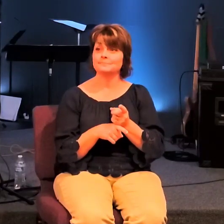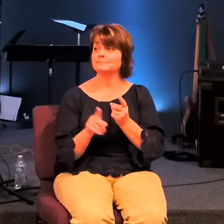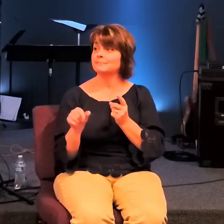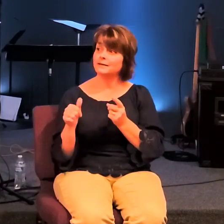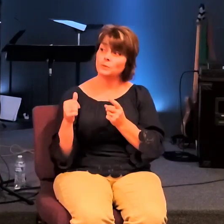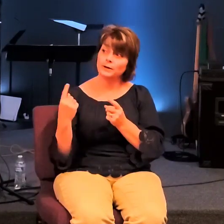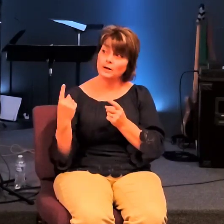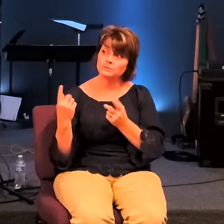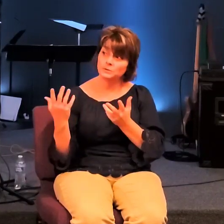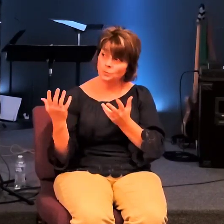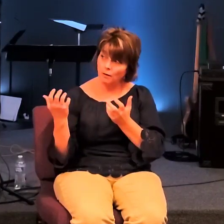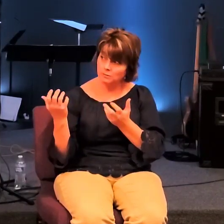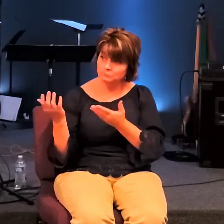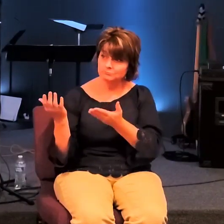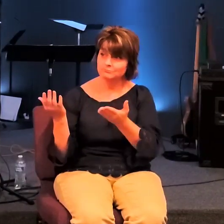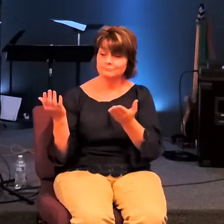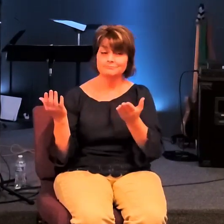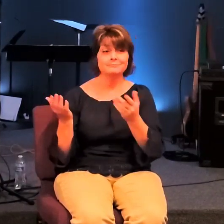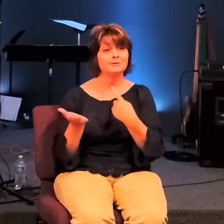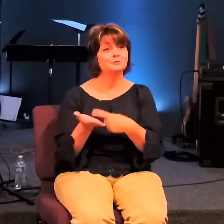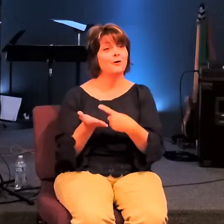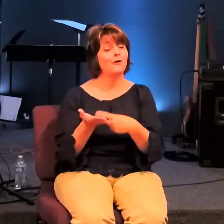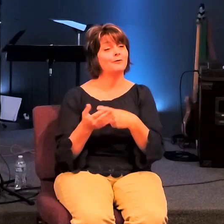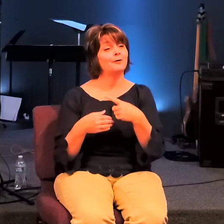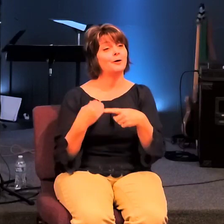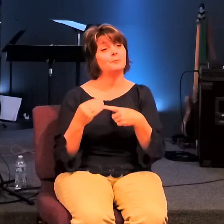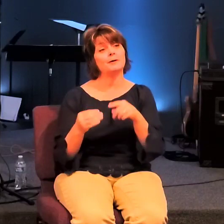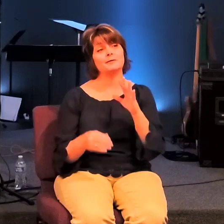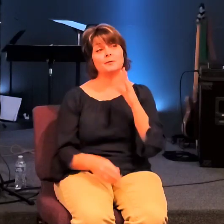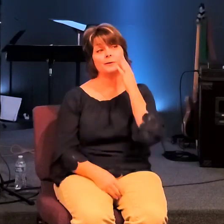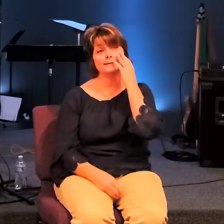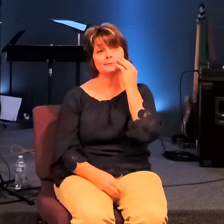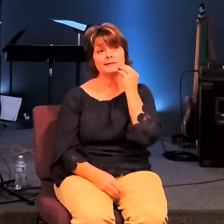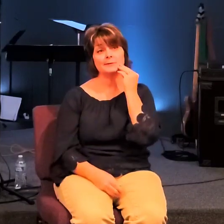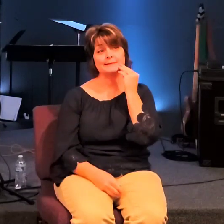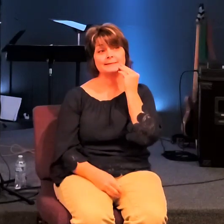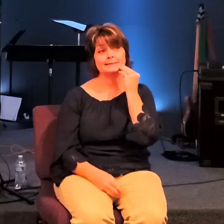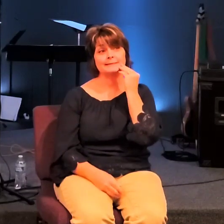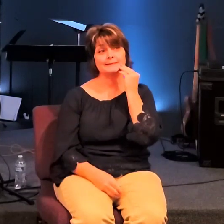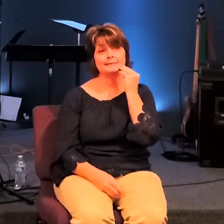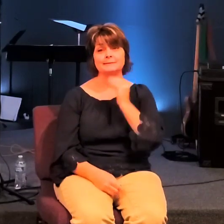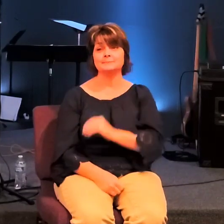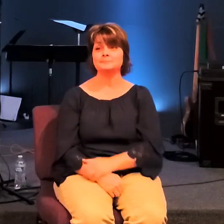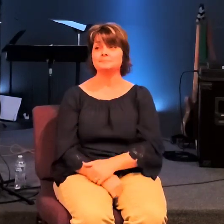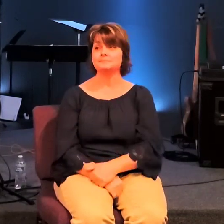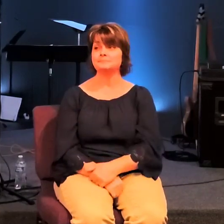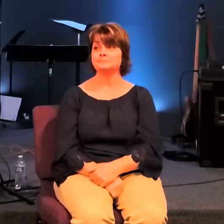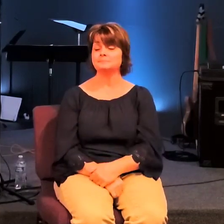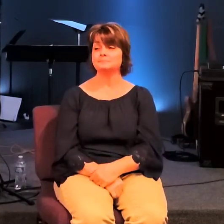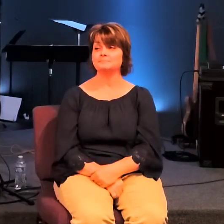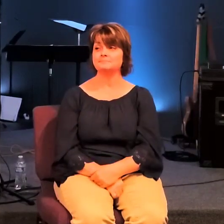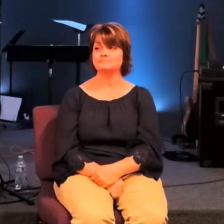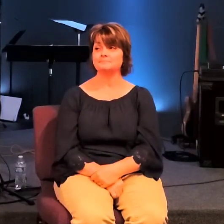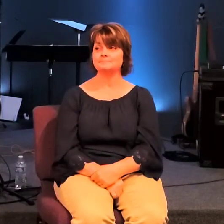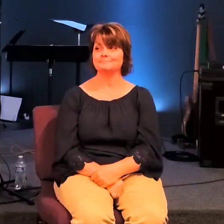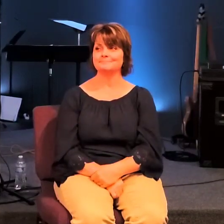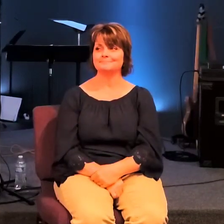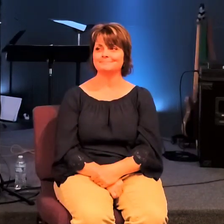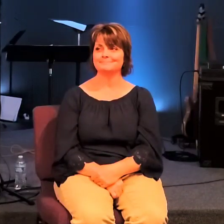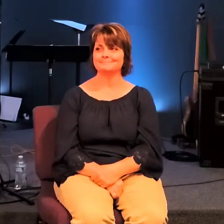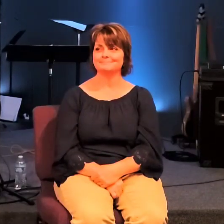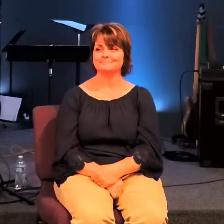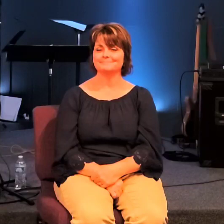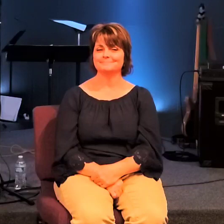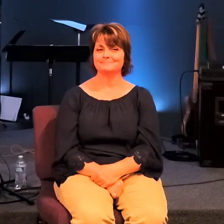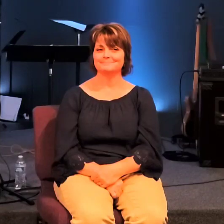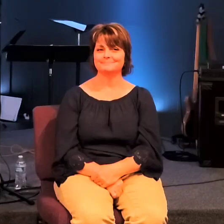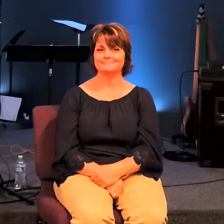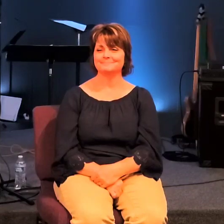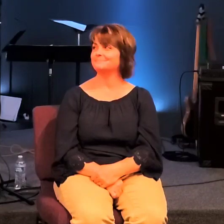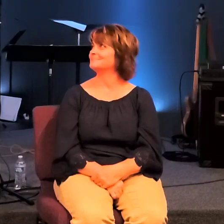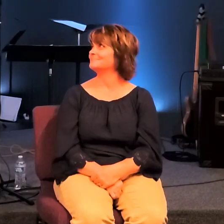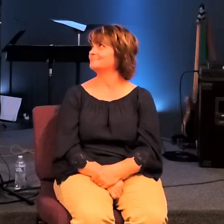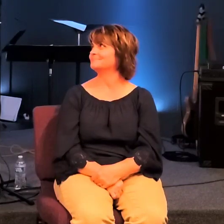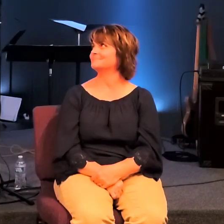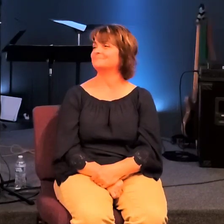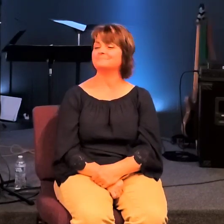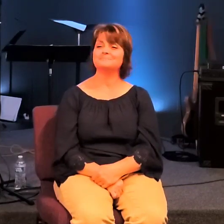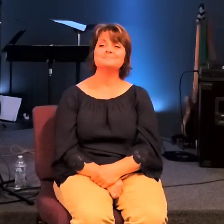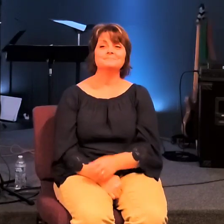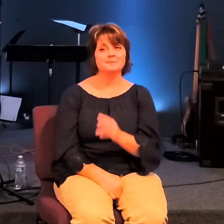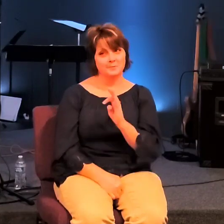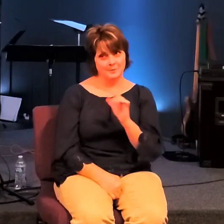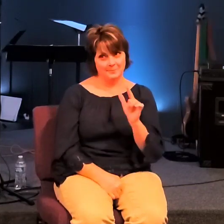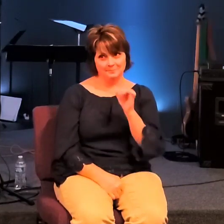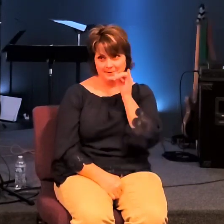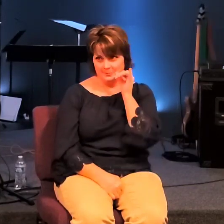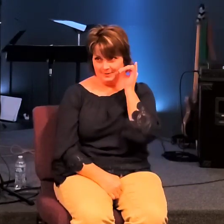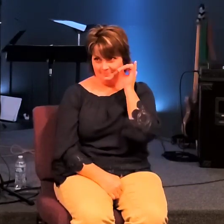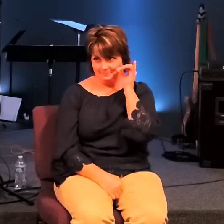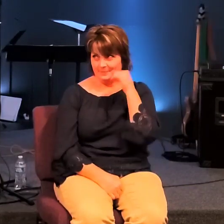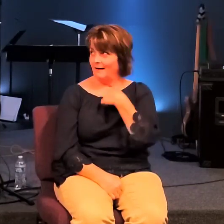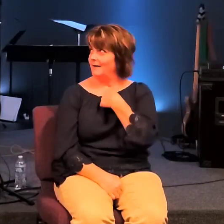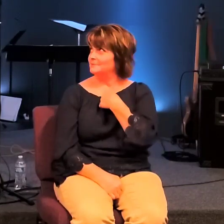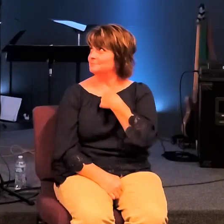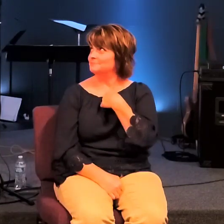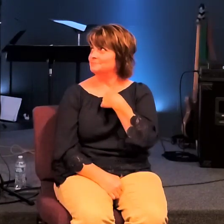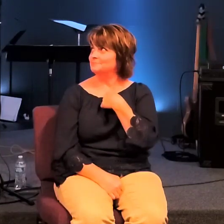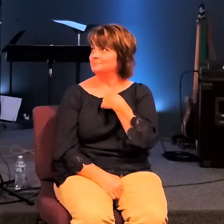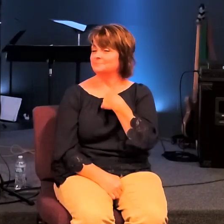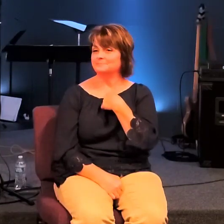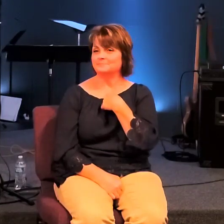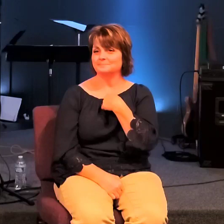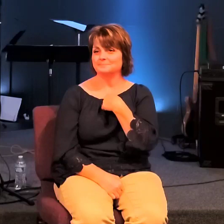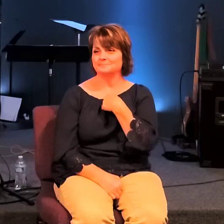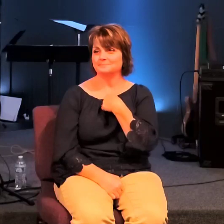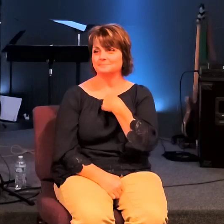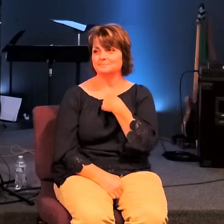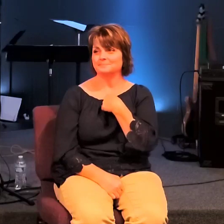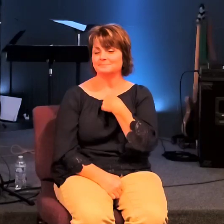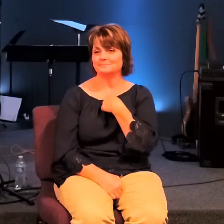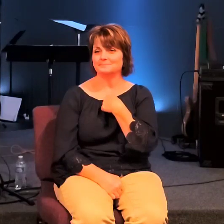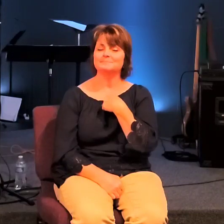else you want to talk about your experience well yesterday I I've been telling you all